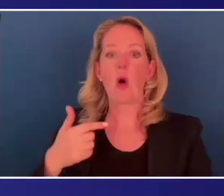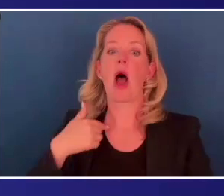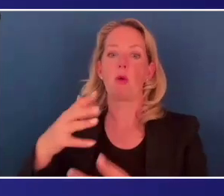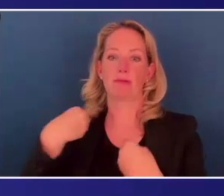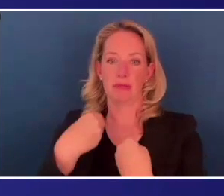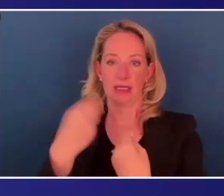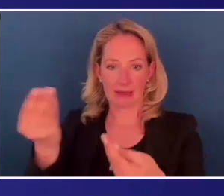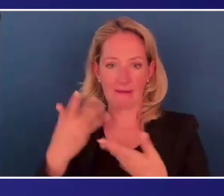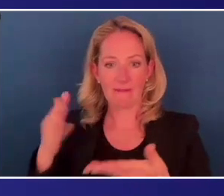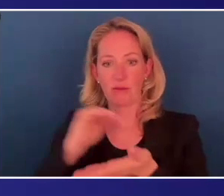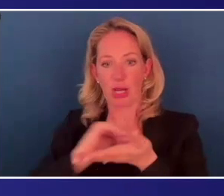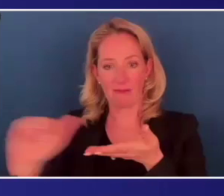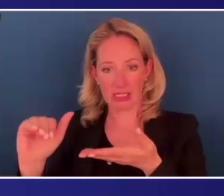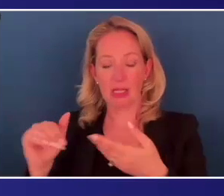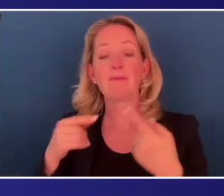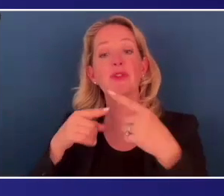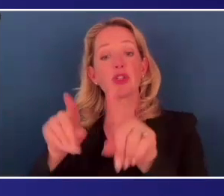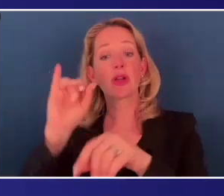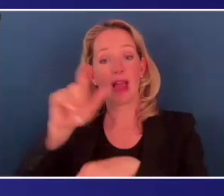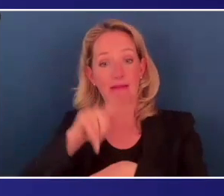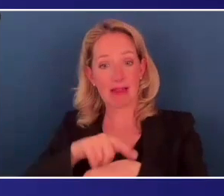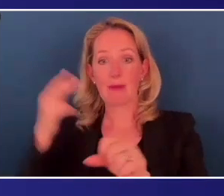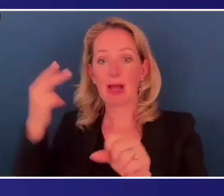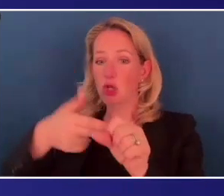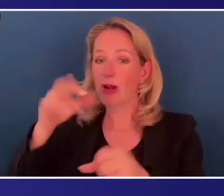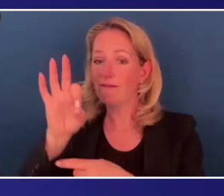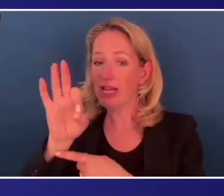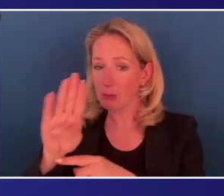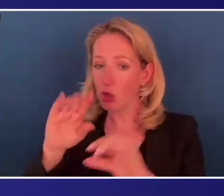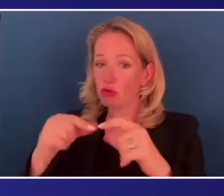During this time I joined a Facebook group for people who are working towards PSLF forgiveness.